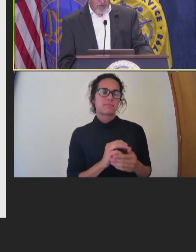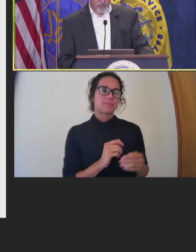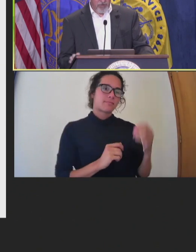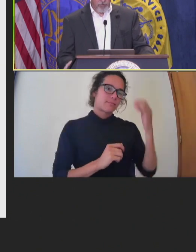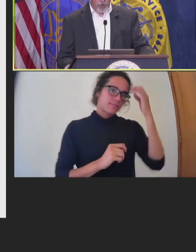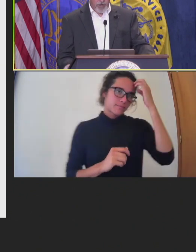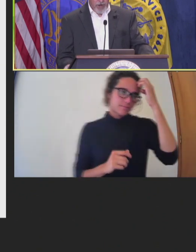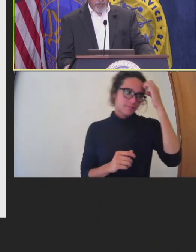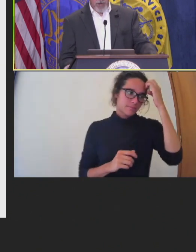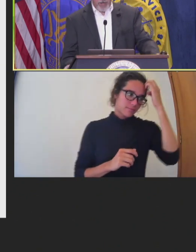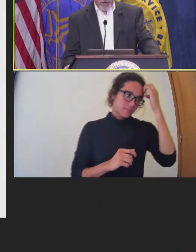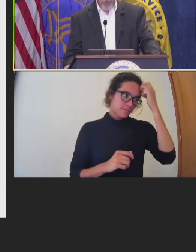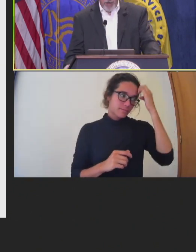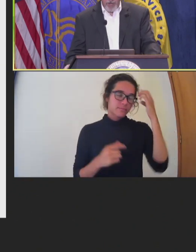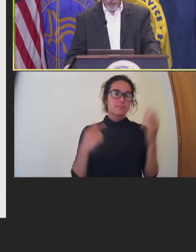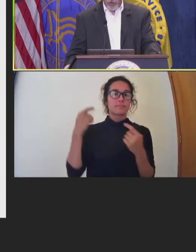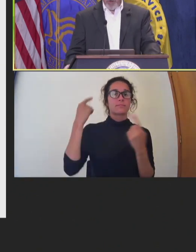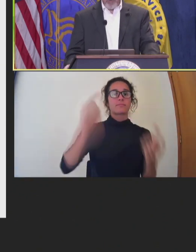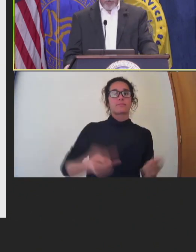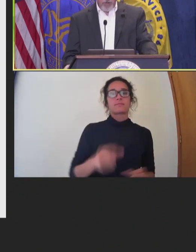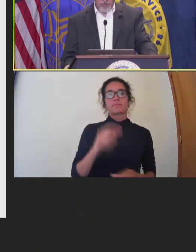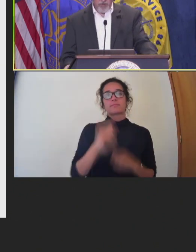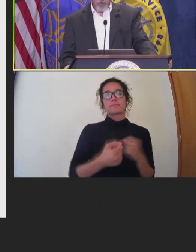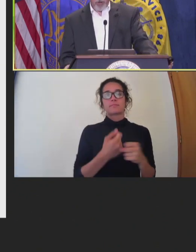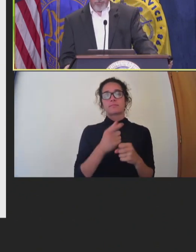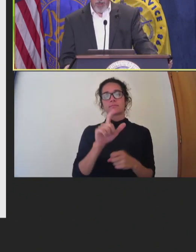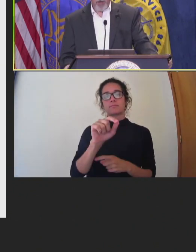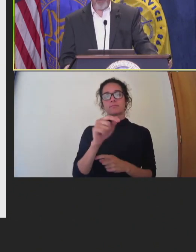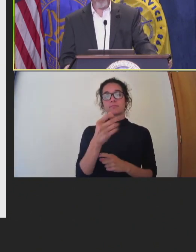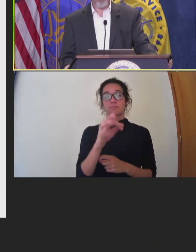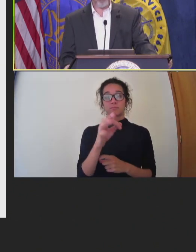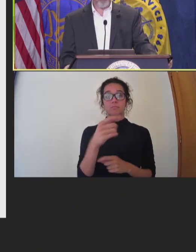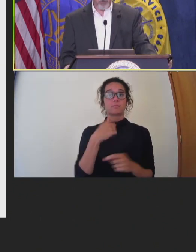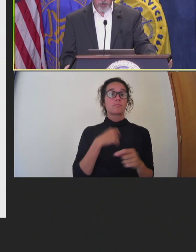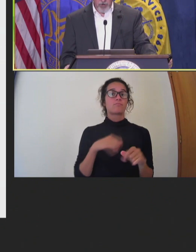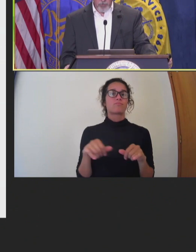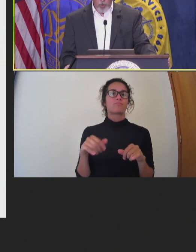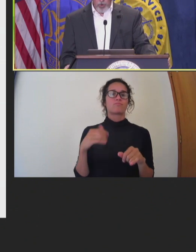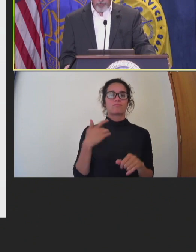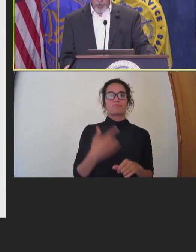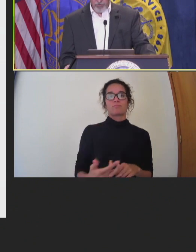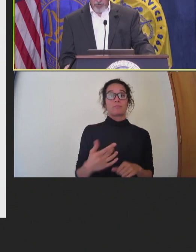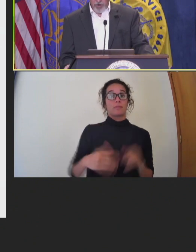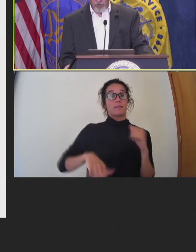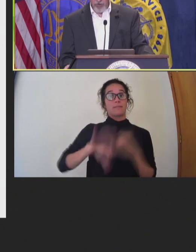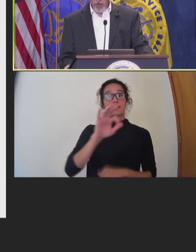Since 2019, NFID surveys have consistently found that 60 percent or more of U.S. adults